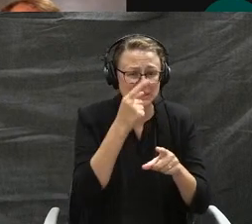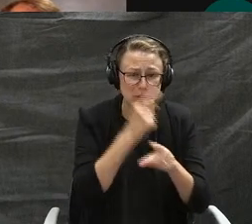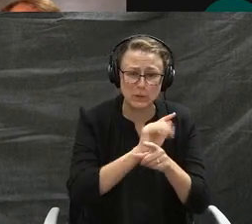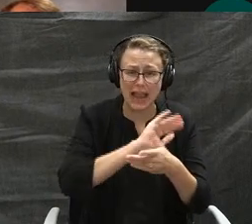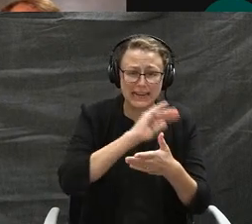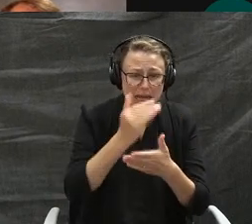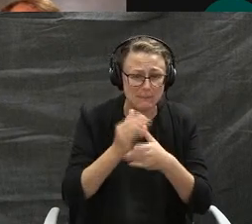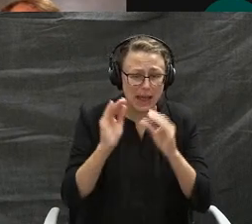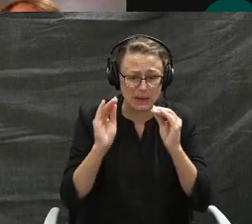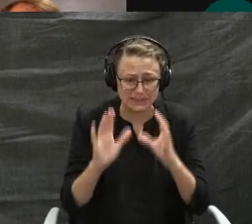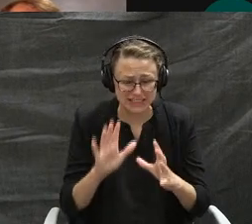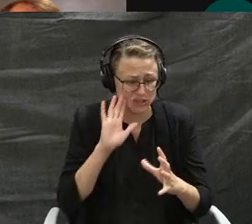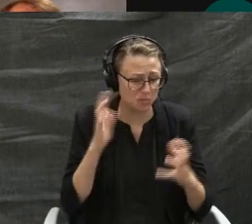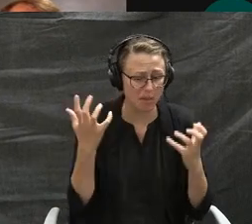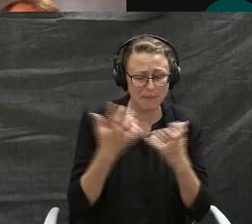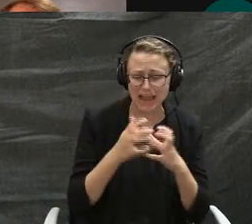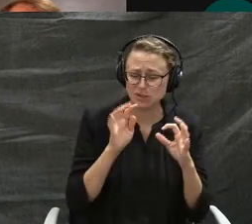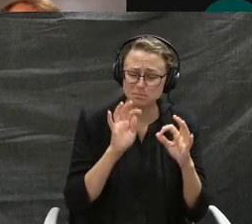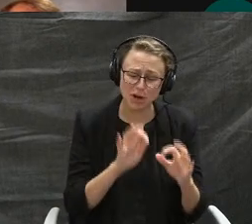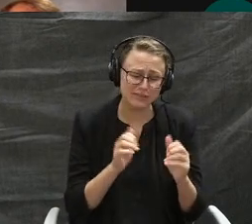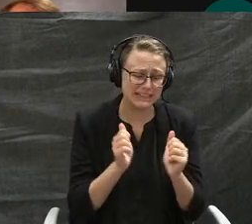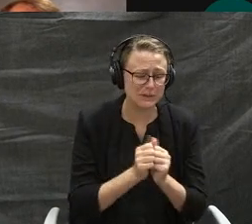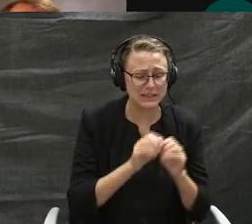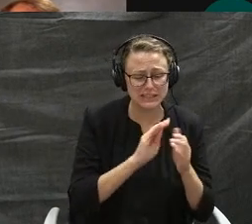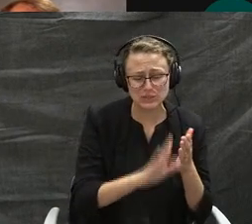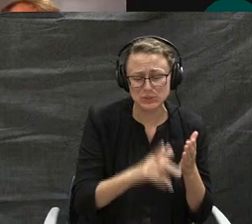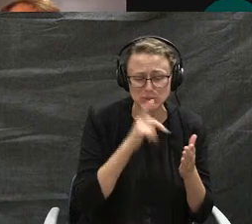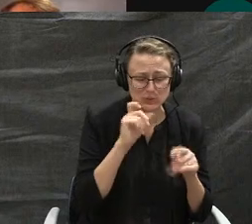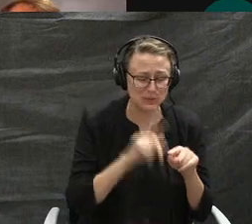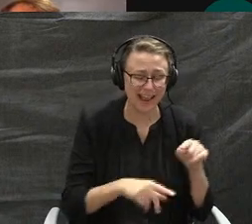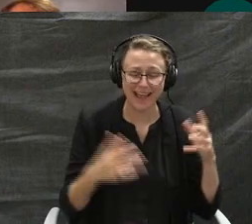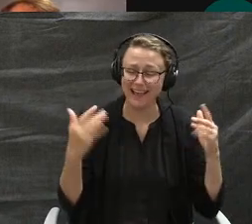Your area to match up perfectly with the kids who are not able